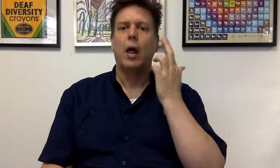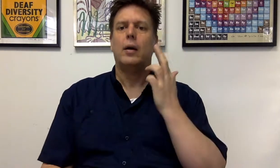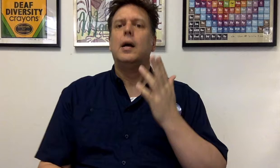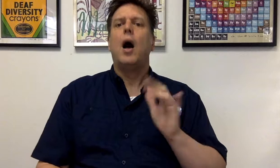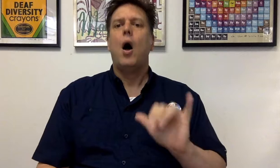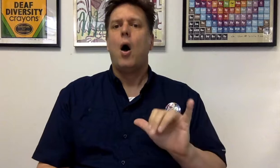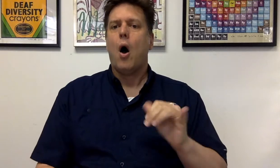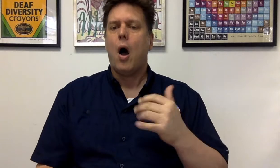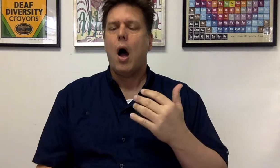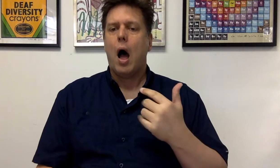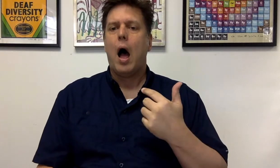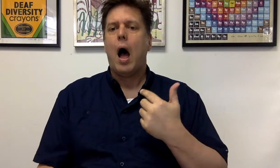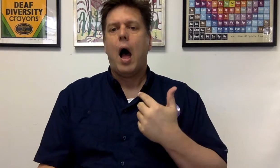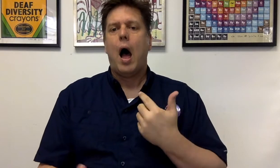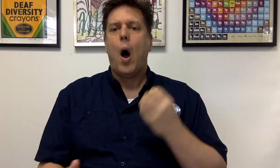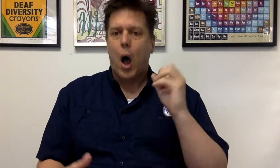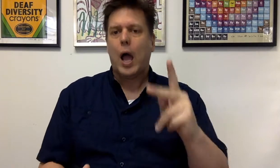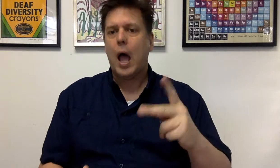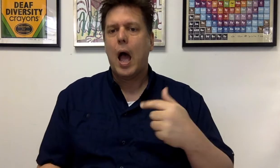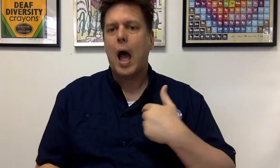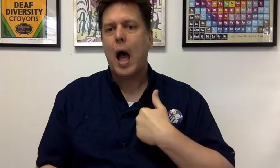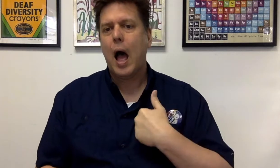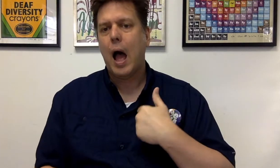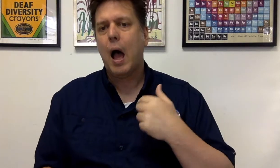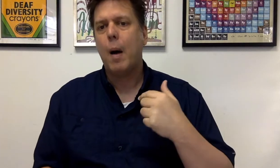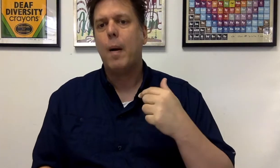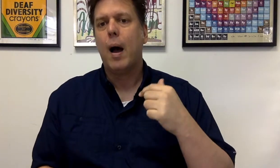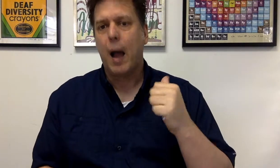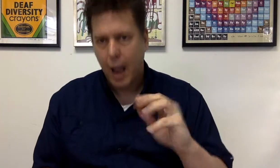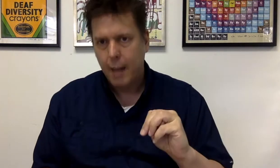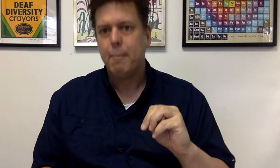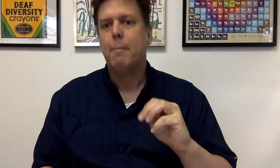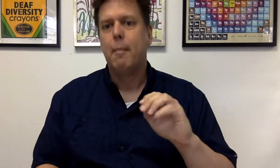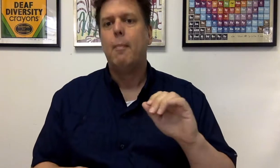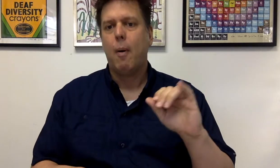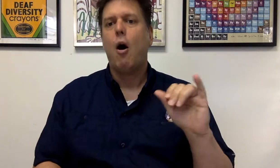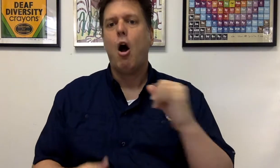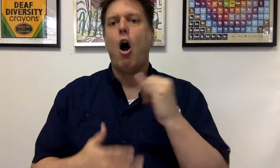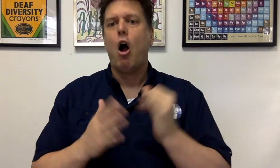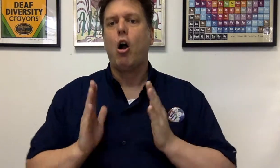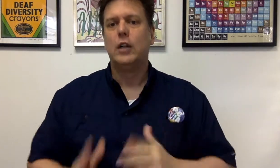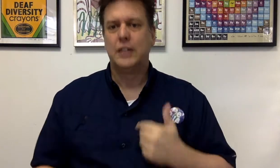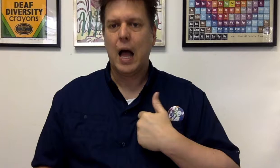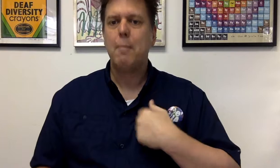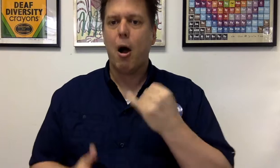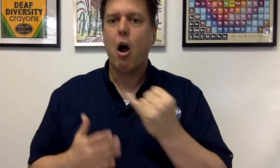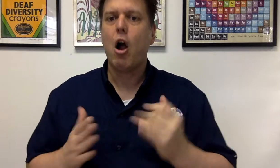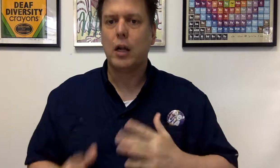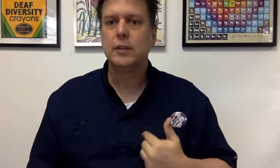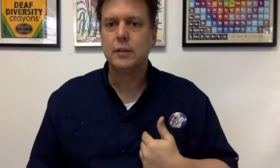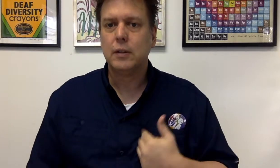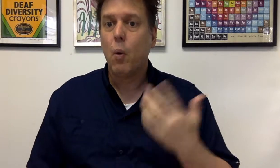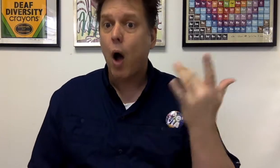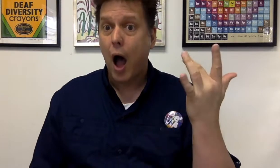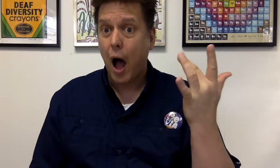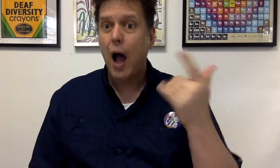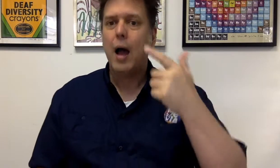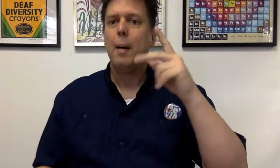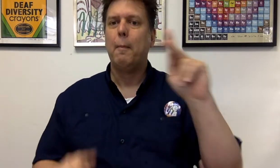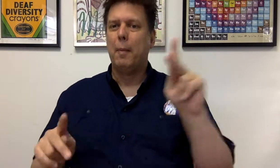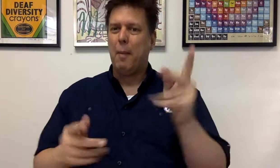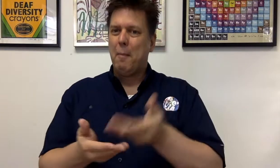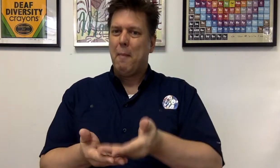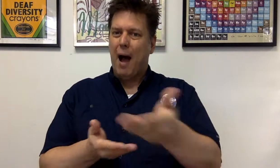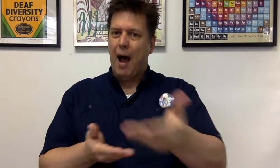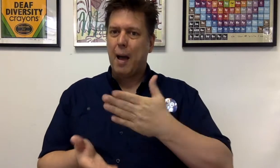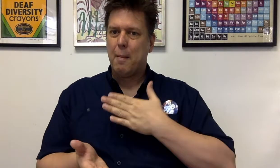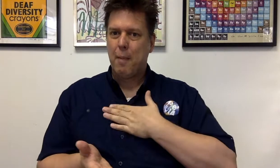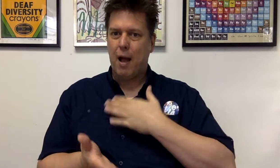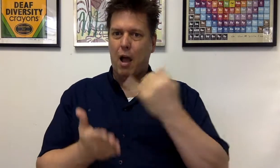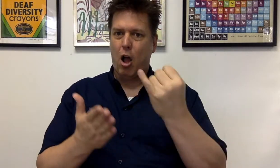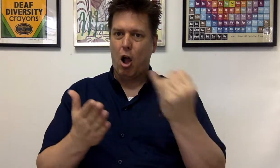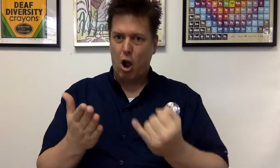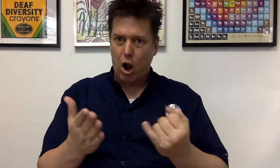2000s I realized, Oh ok, I guess I'm an artist. and this was because people